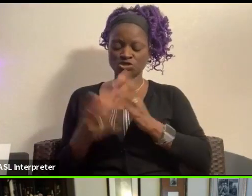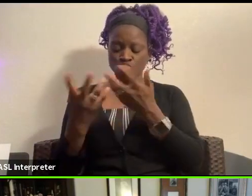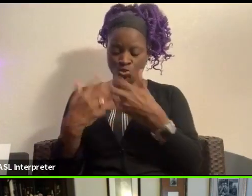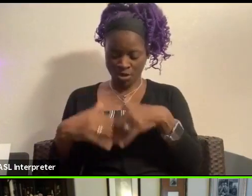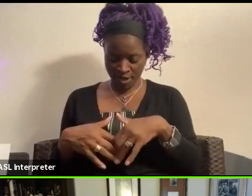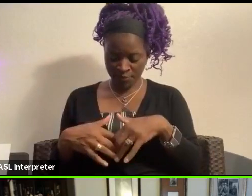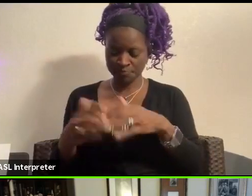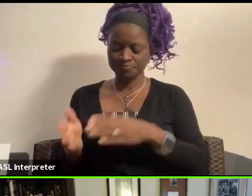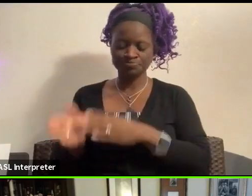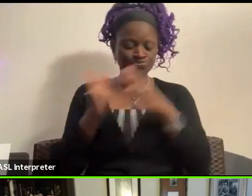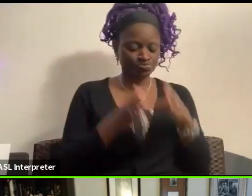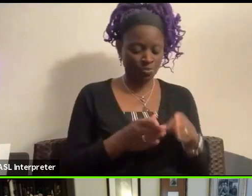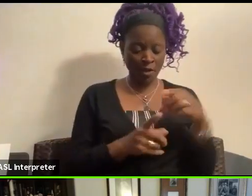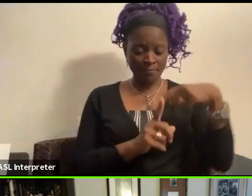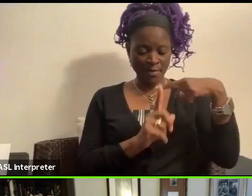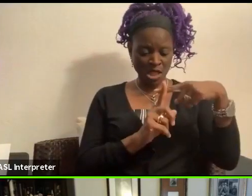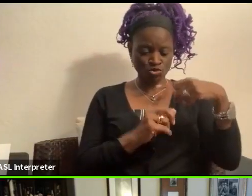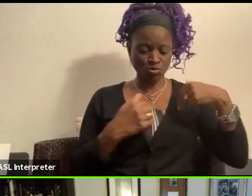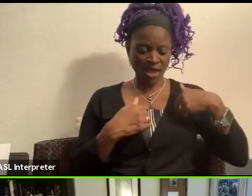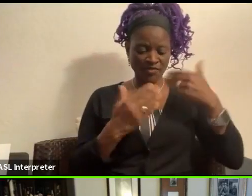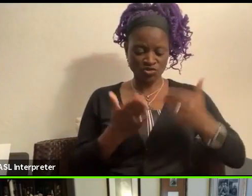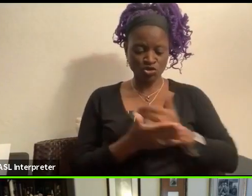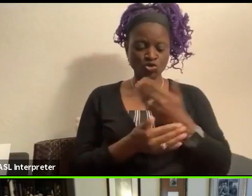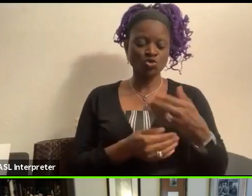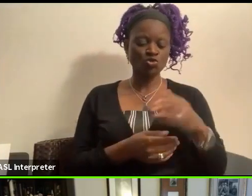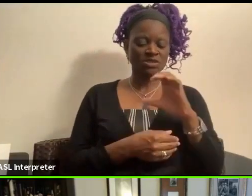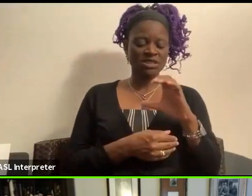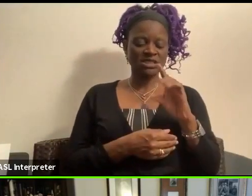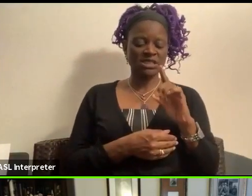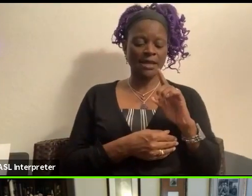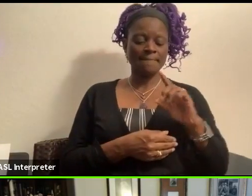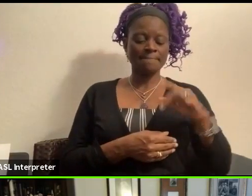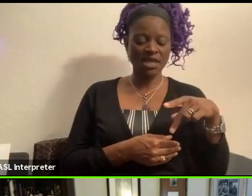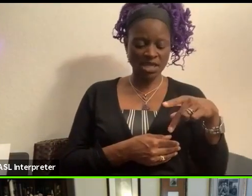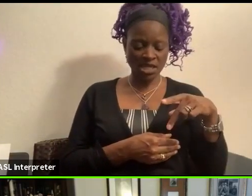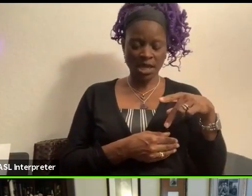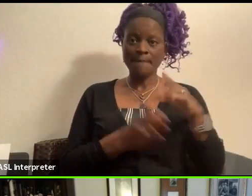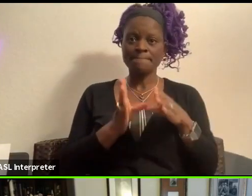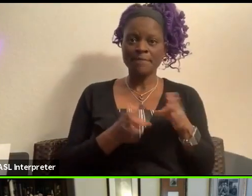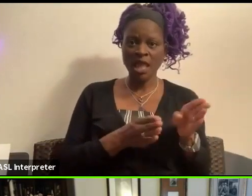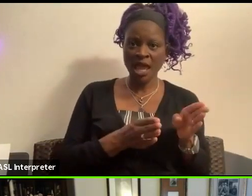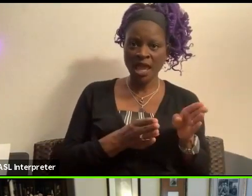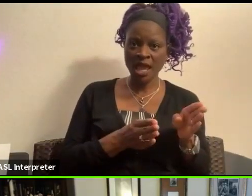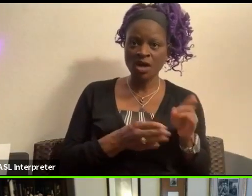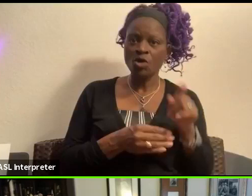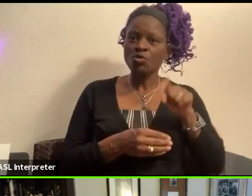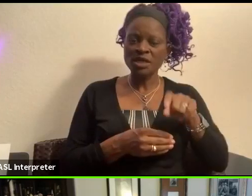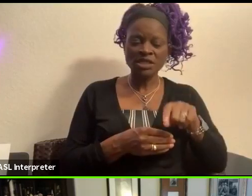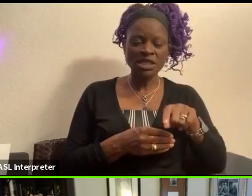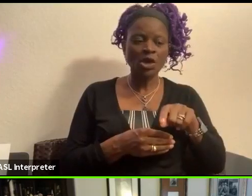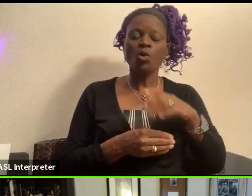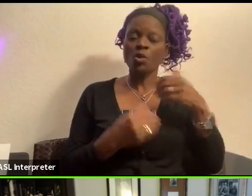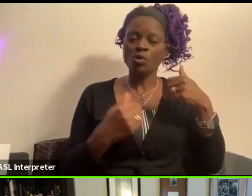Plus, we have the new CDPR document that came out and it requires additional plans for school safety.